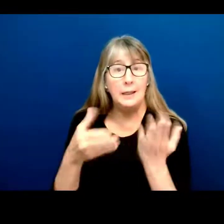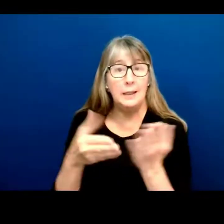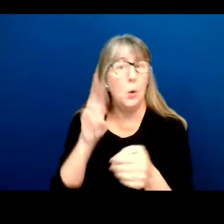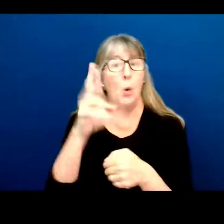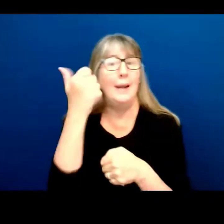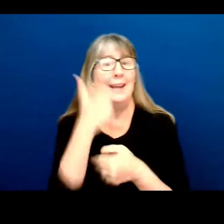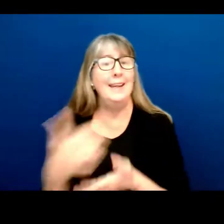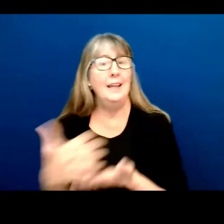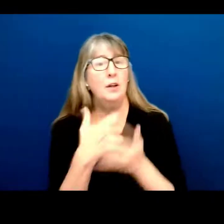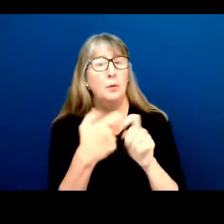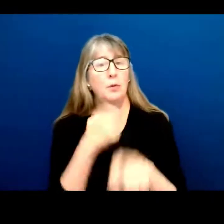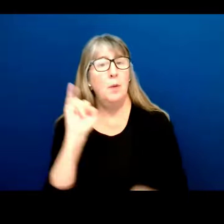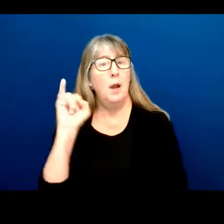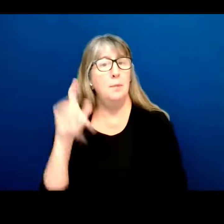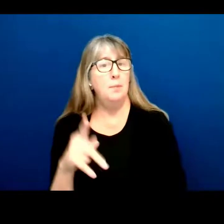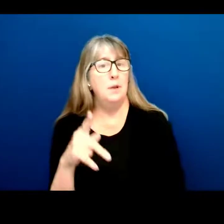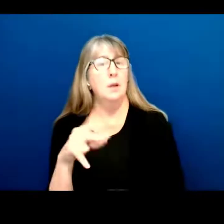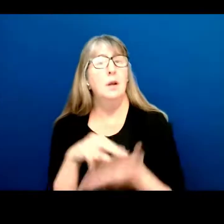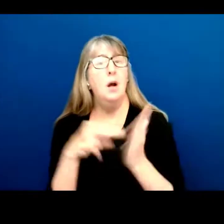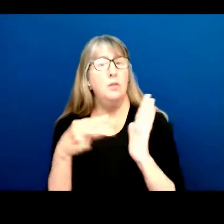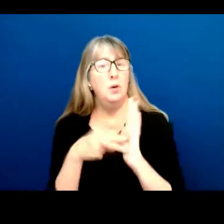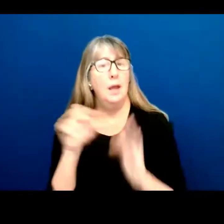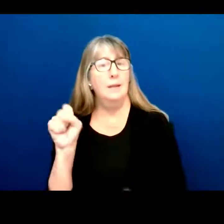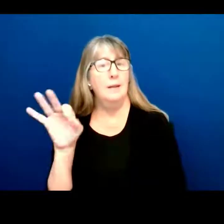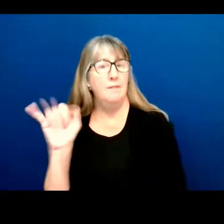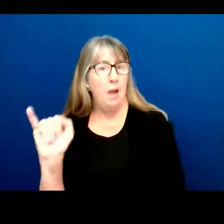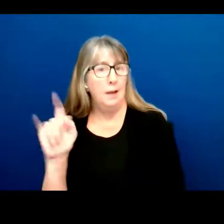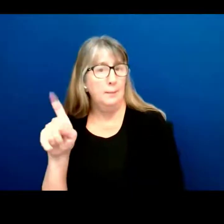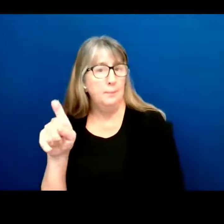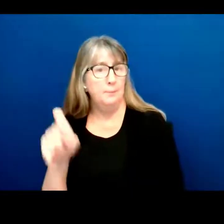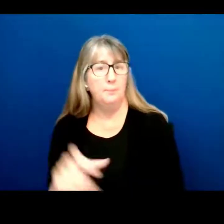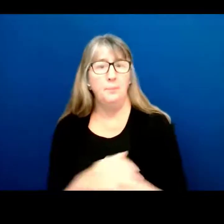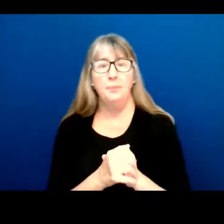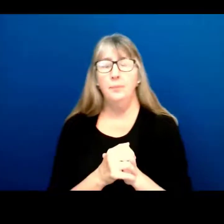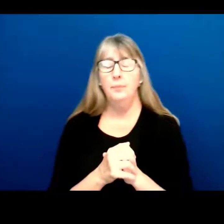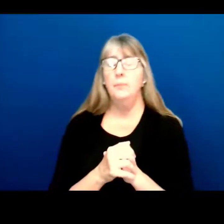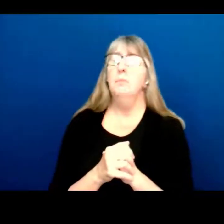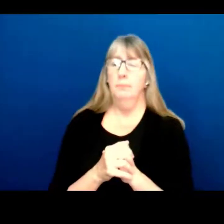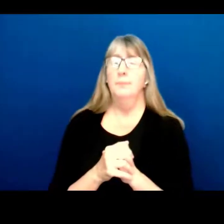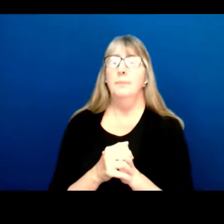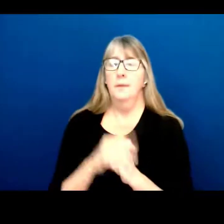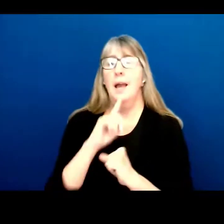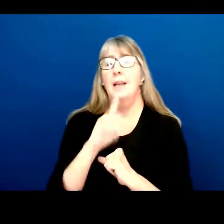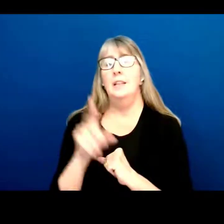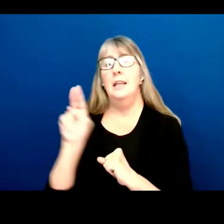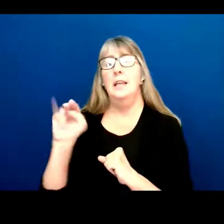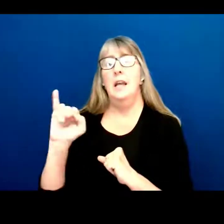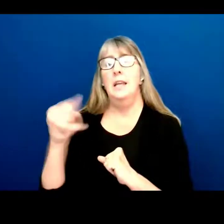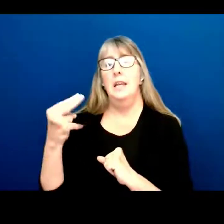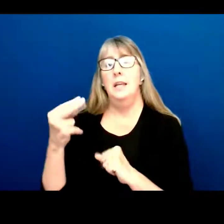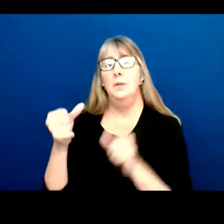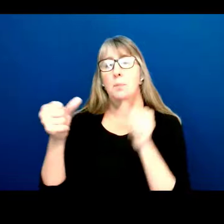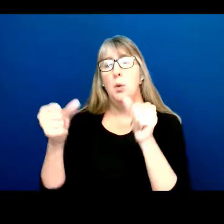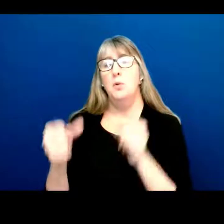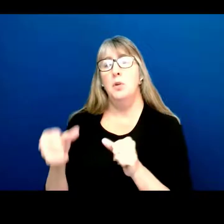from IP constitute an SFI?" Kathy Hancock: Yeah. Actually NIH posted an FAQ on this.